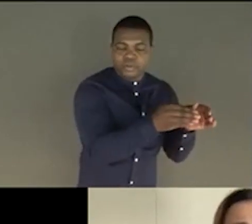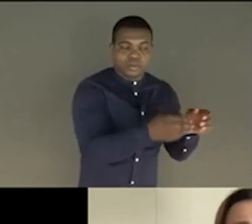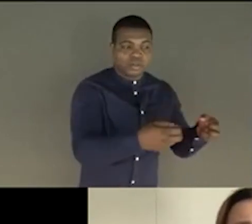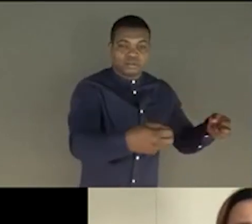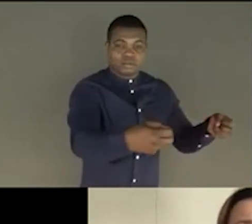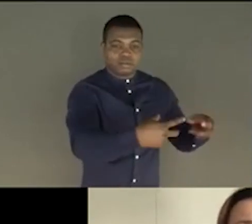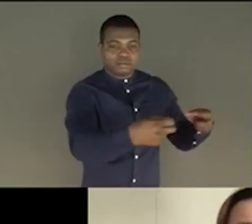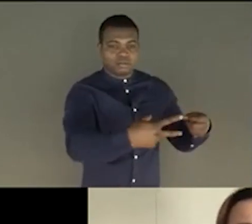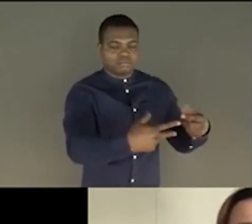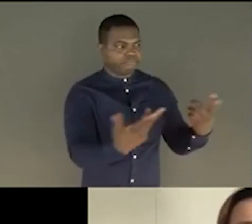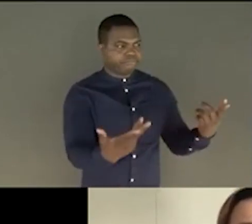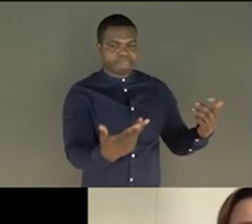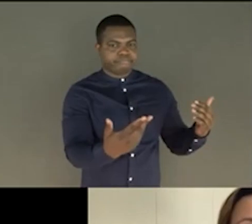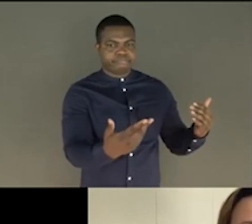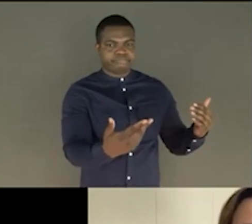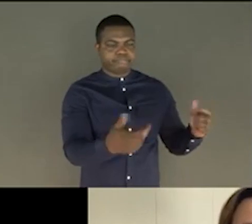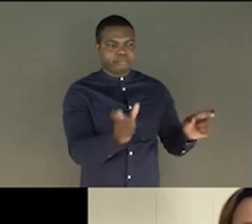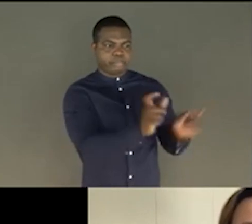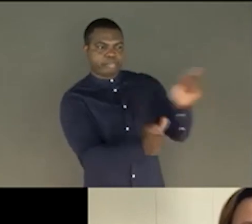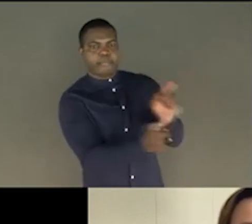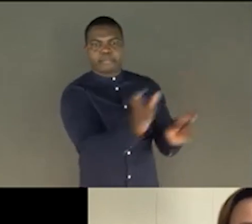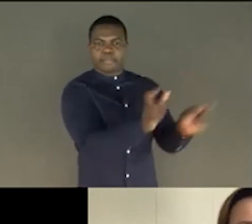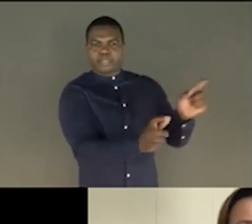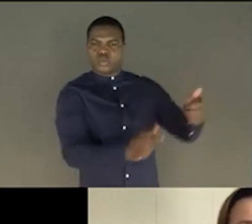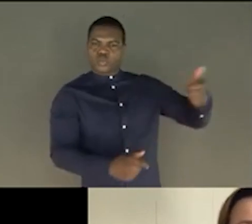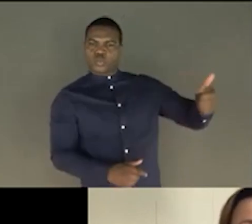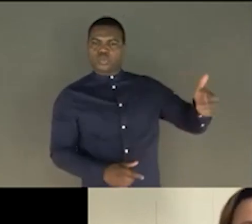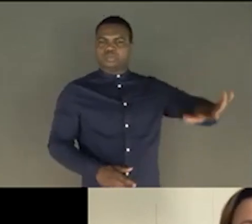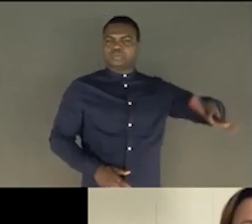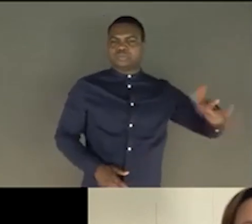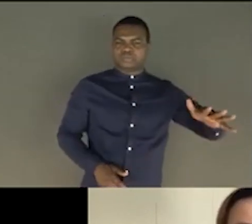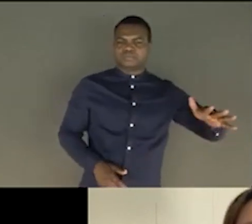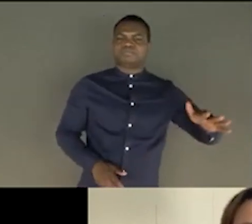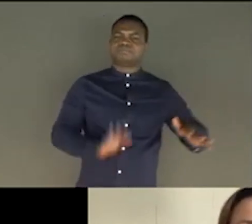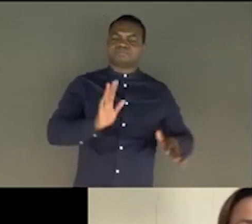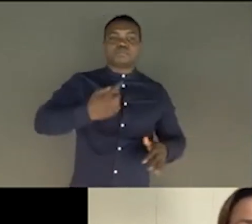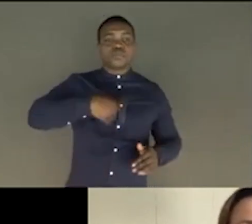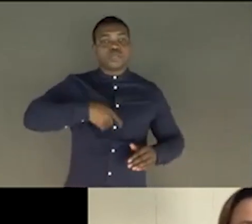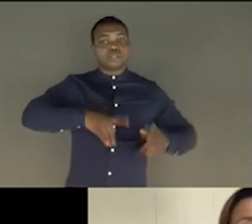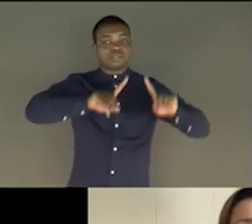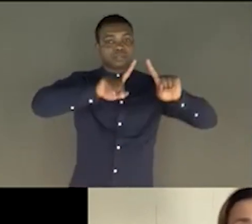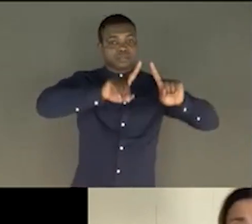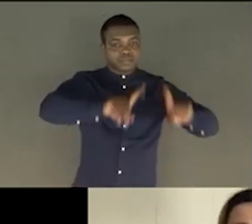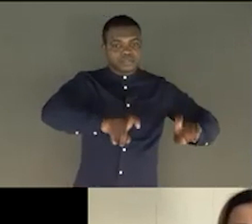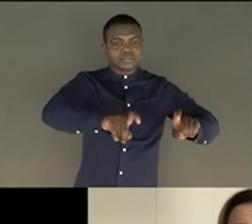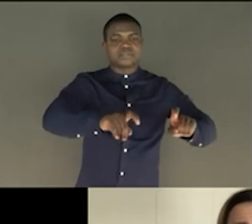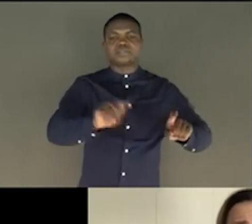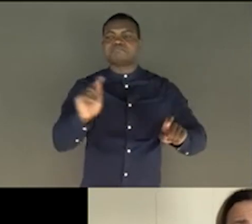they tend to say that even if it's just 80% right, it's better than nothing.